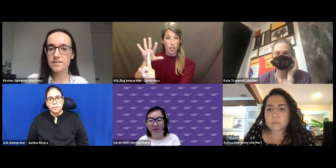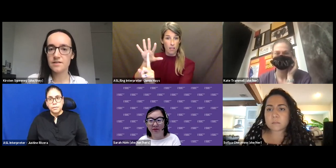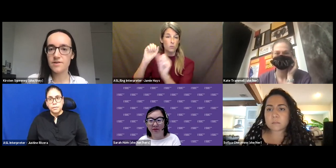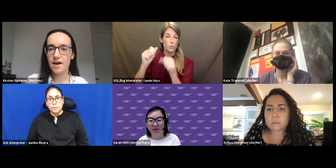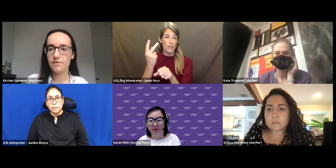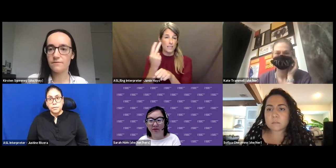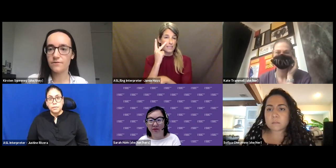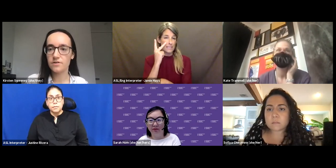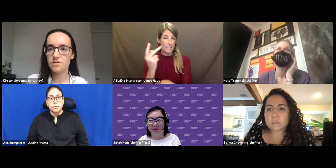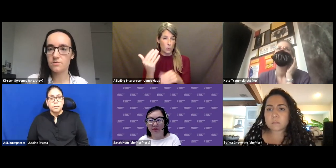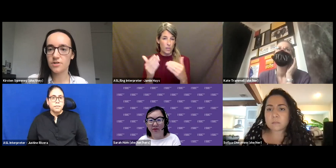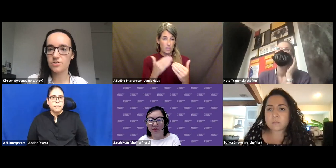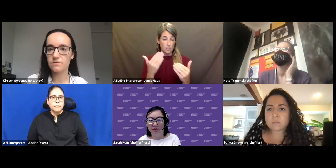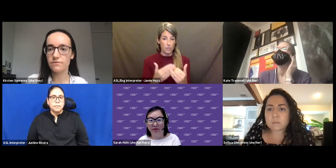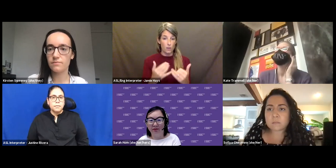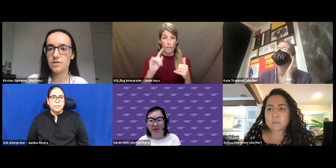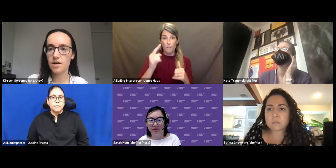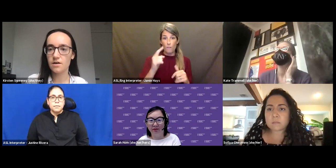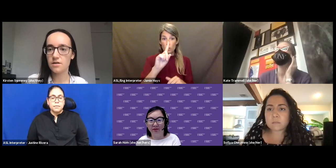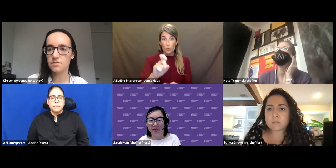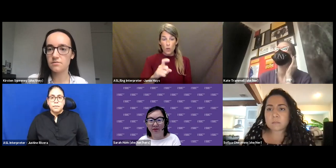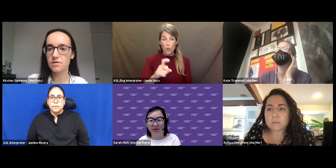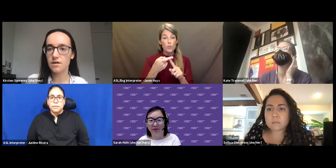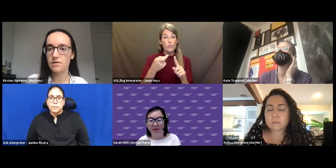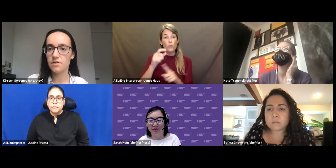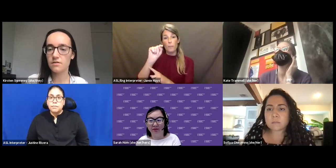see we have our first question from Tucker. So Tucker, you can